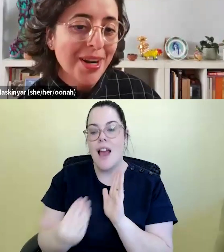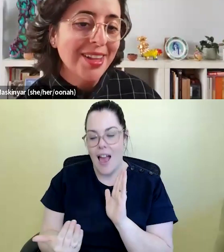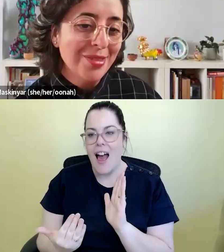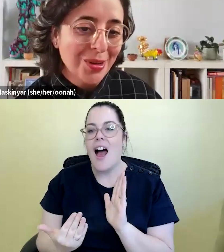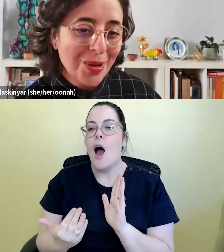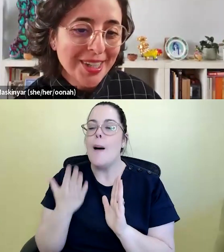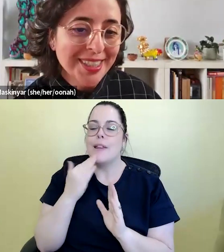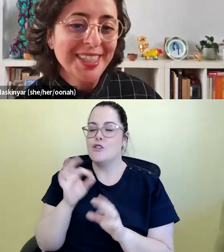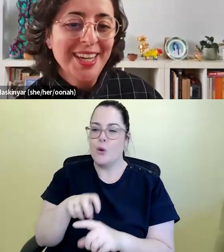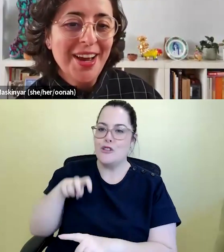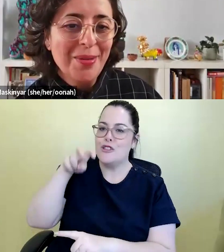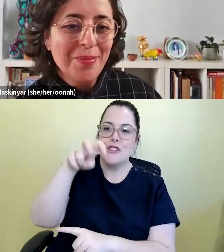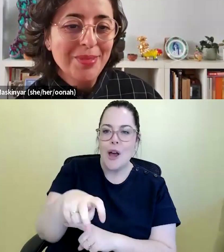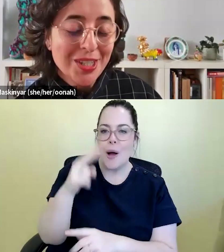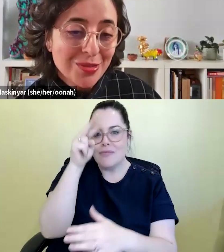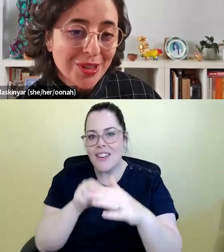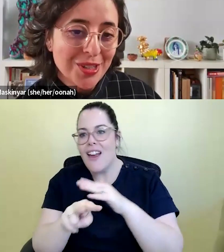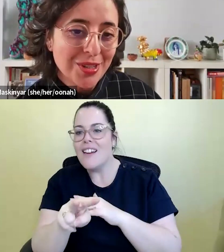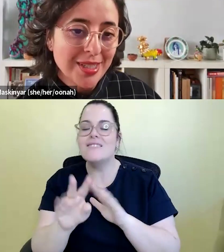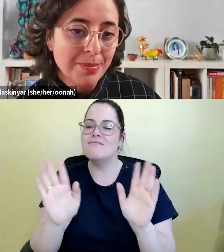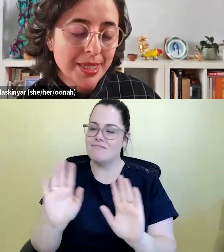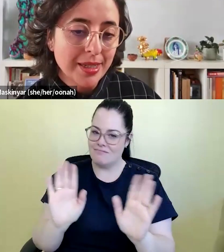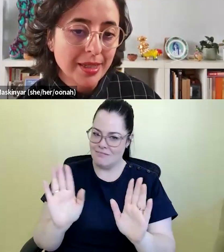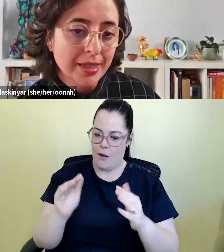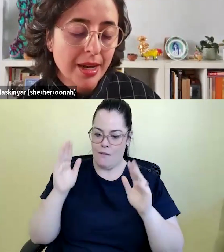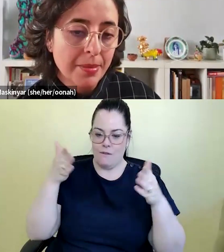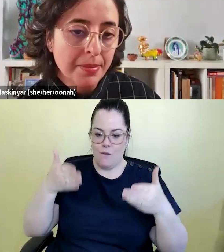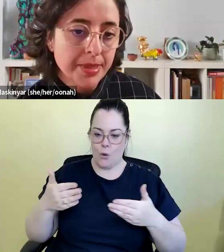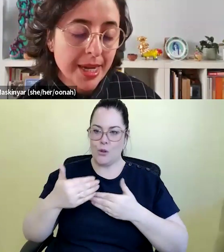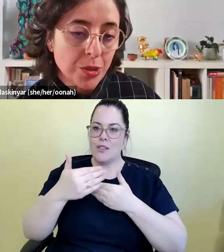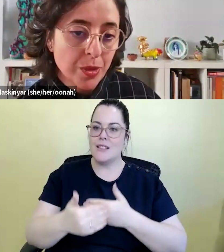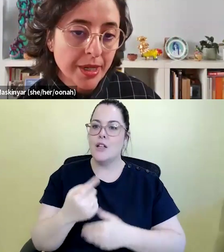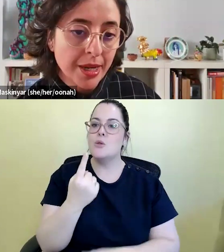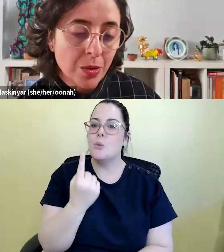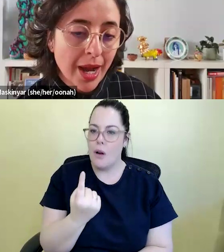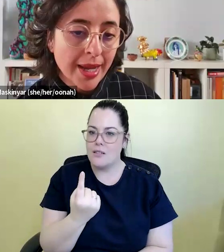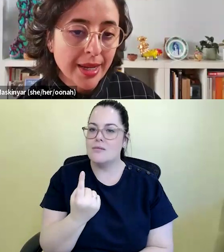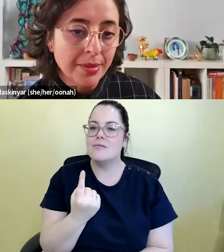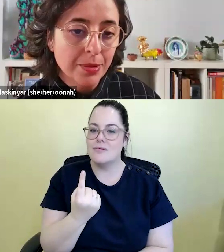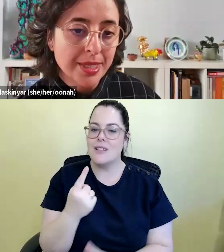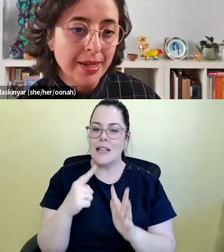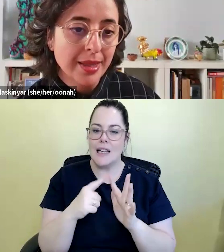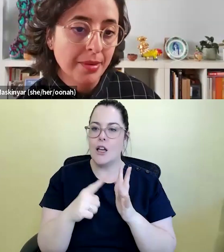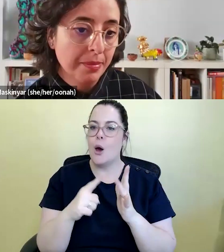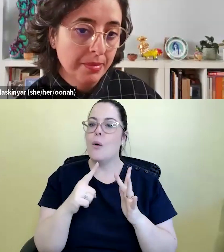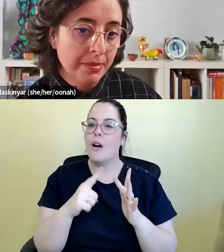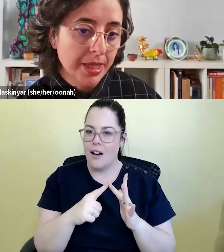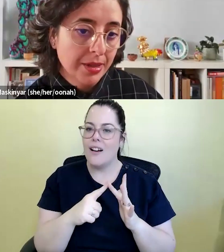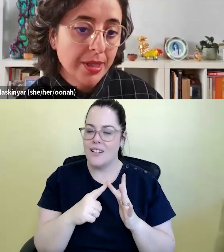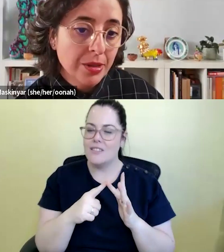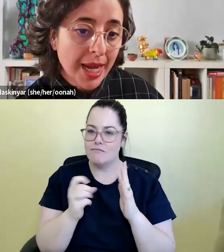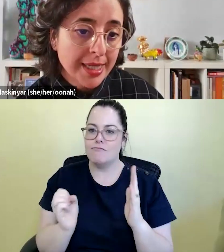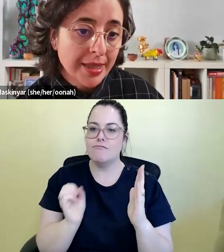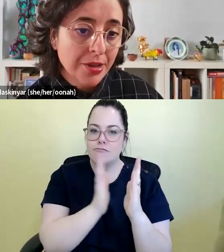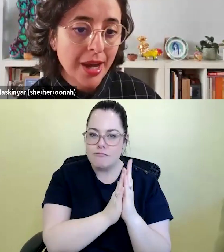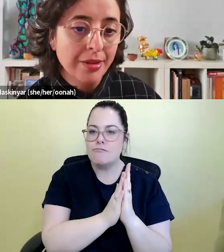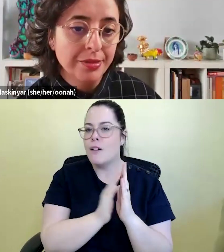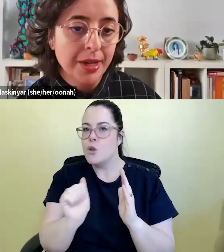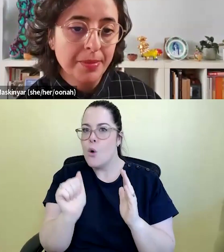but I love that you are. Just focus on this stage I EOI and present that critical idea that you have